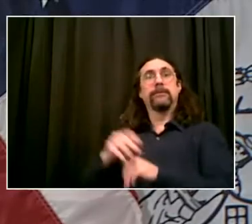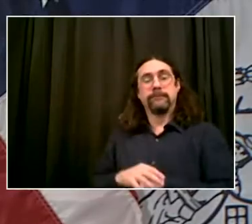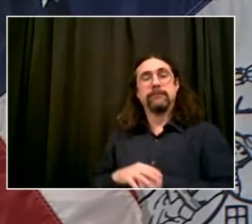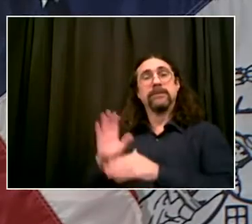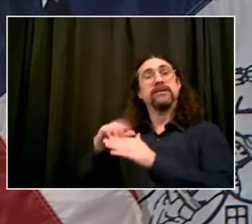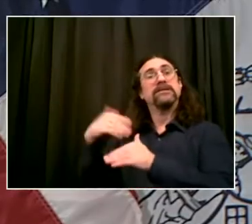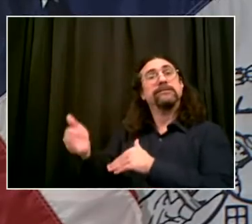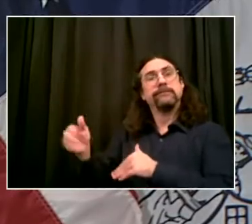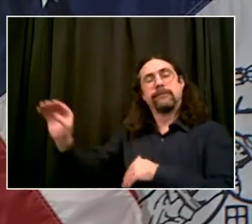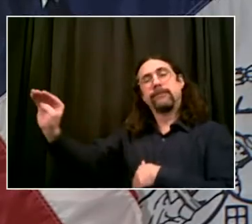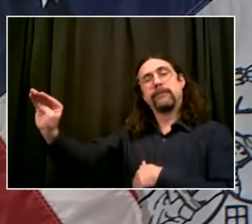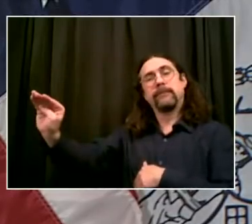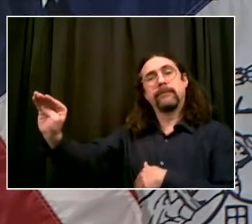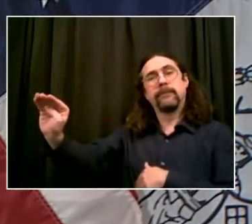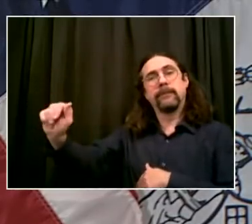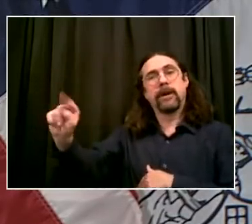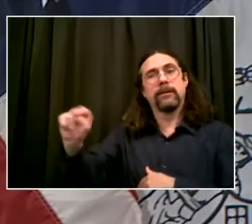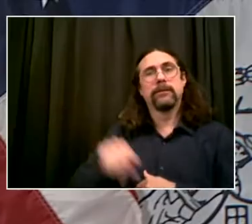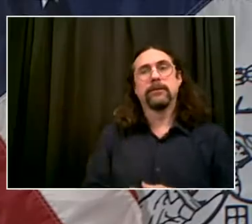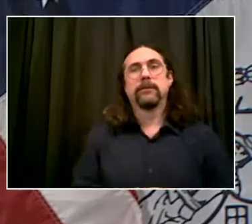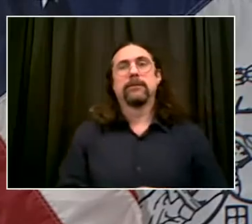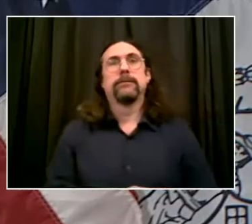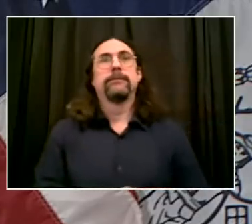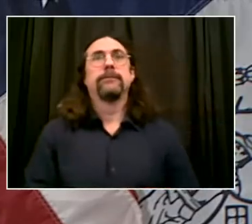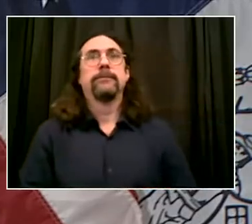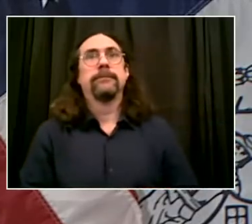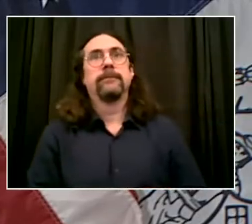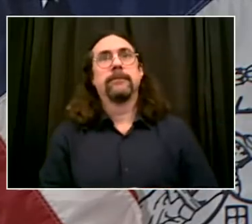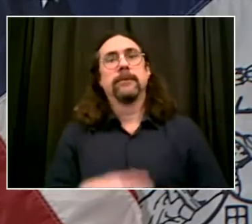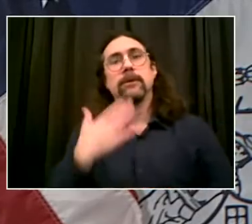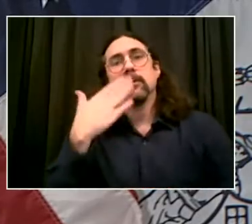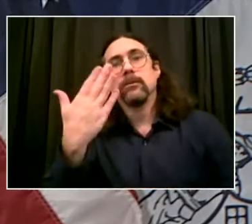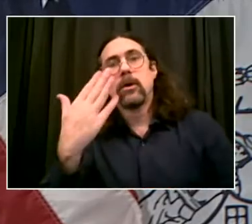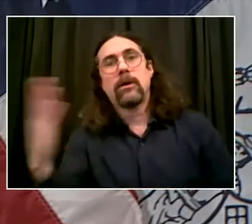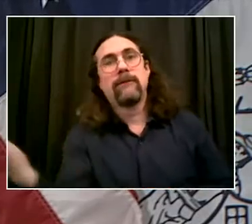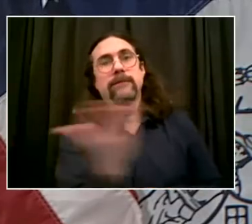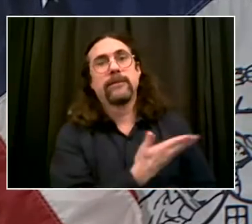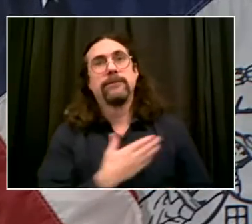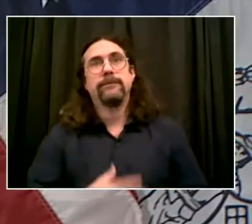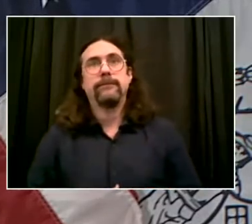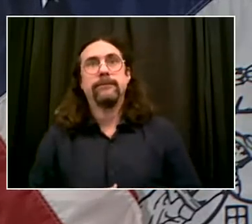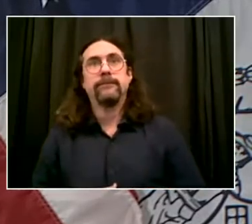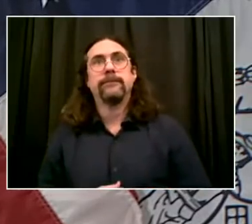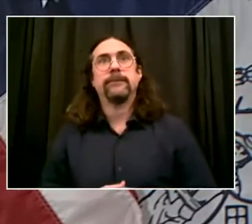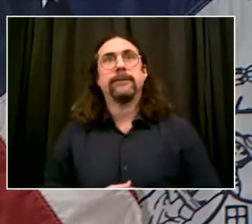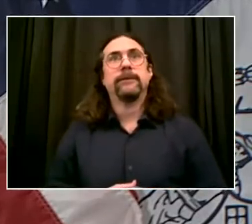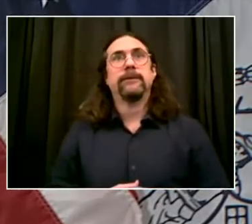MORE QUESTIONS FOR TODAY, MET CHASE FROM NEWSDAY. Reporter: